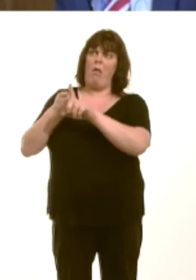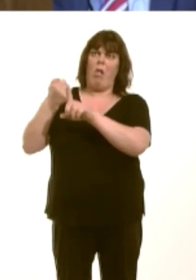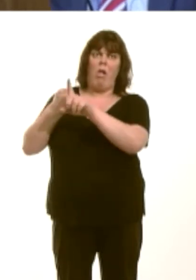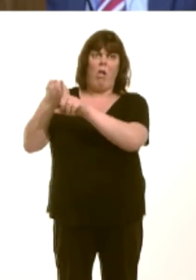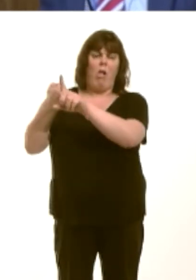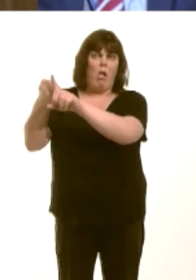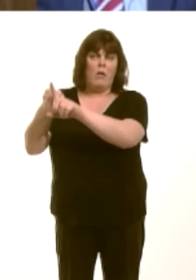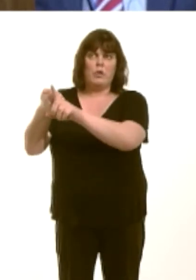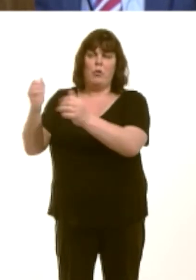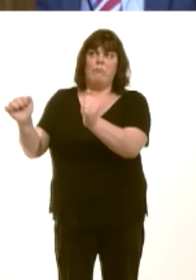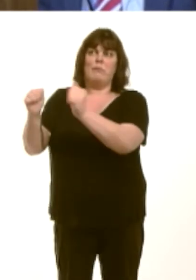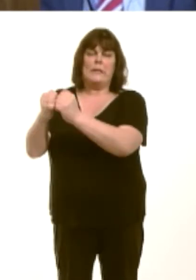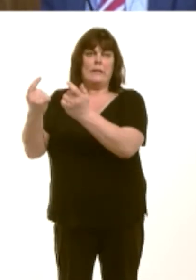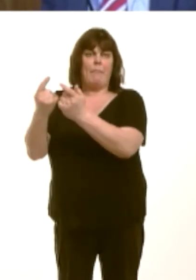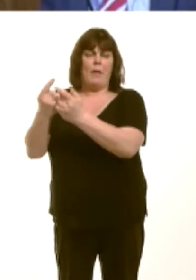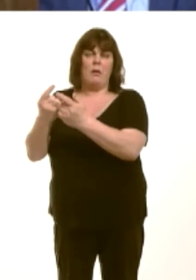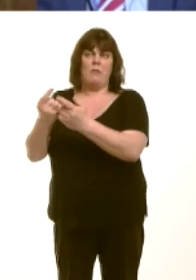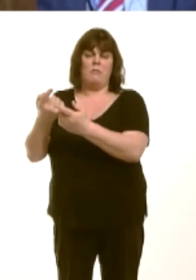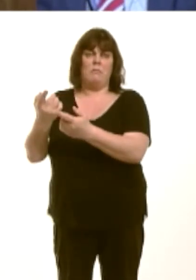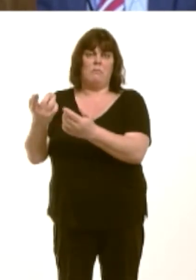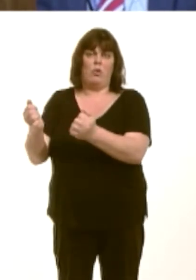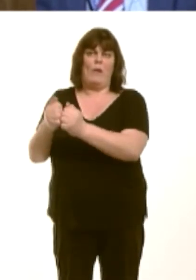I think the Member misunderstands the way that Barnett works.